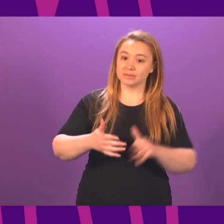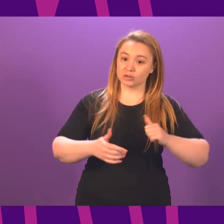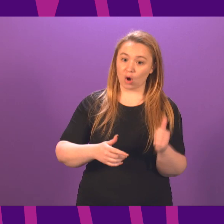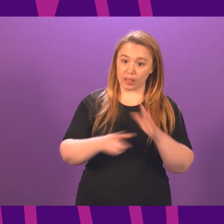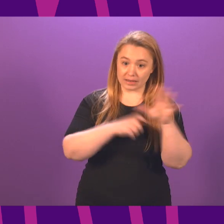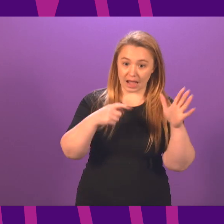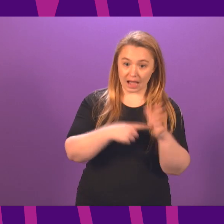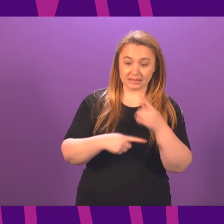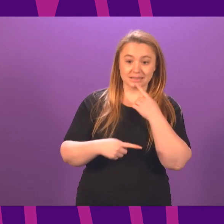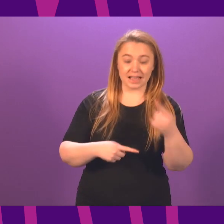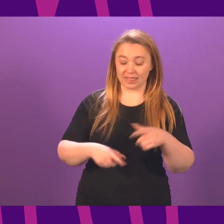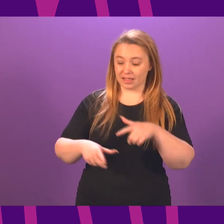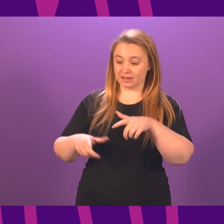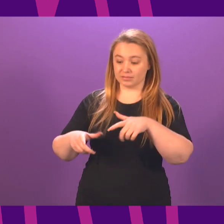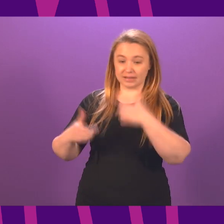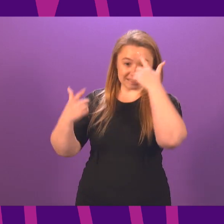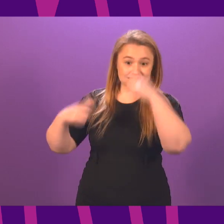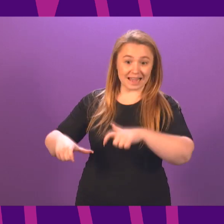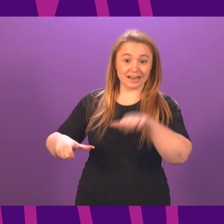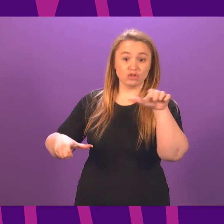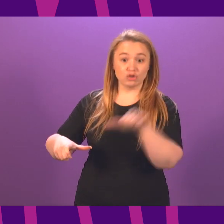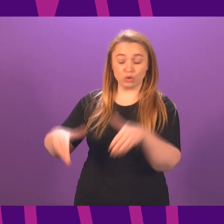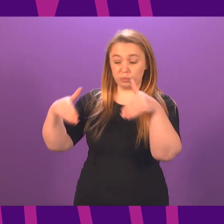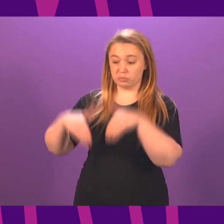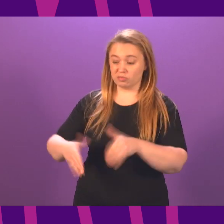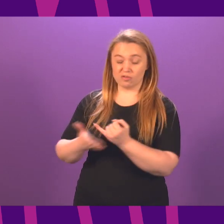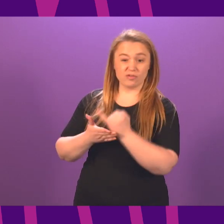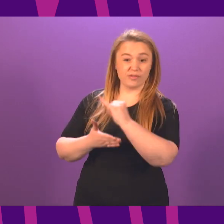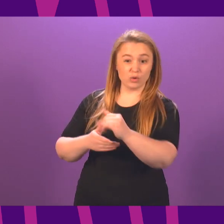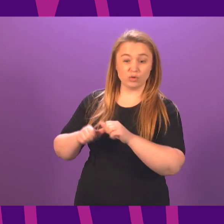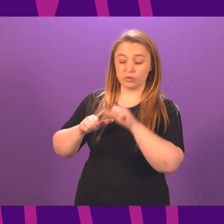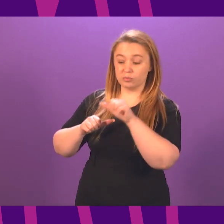tenants should refuse to move and await eventual eviction, probably post-Covid. The tenants have